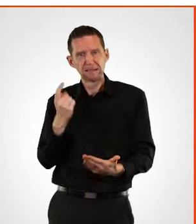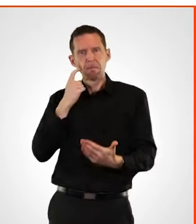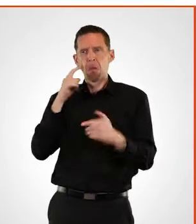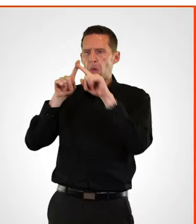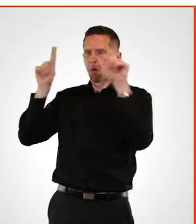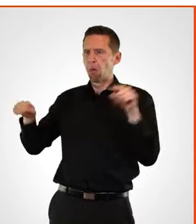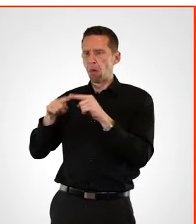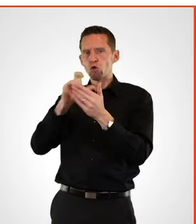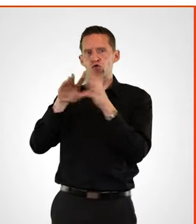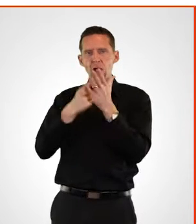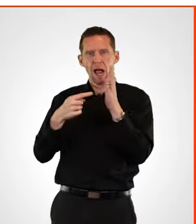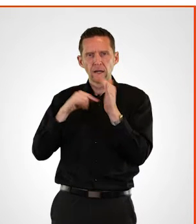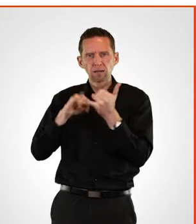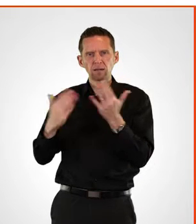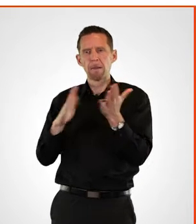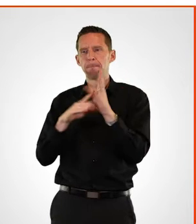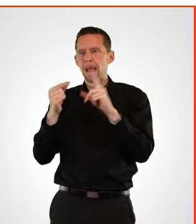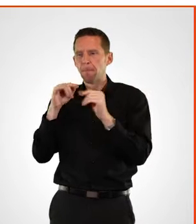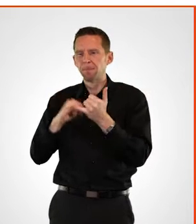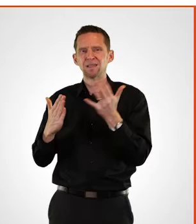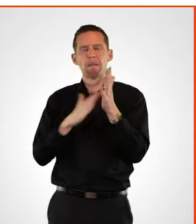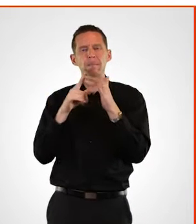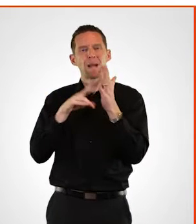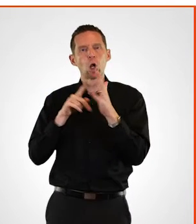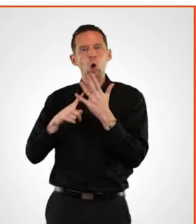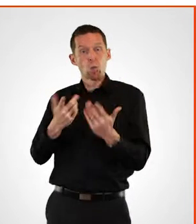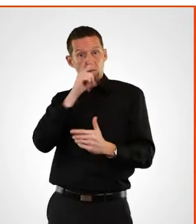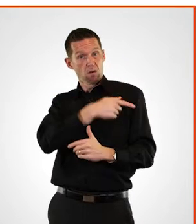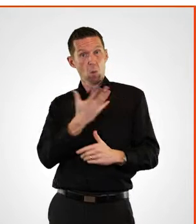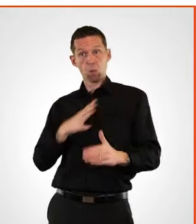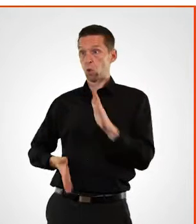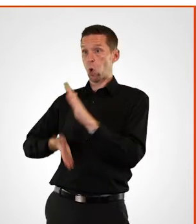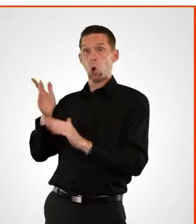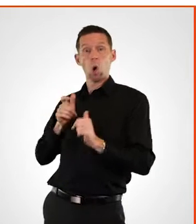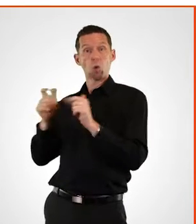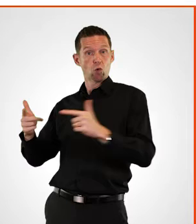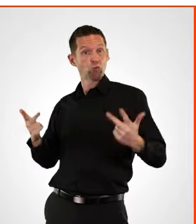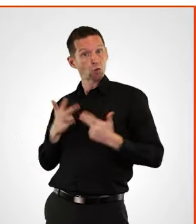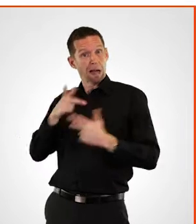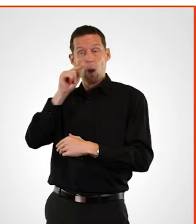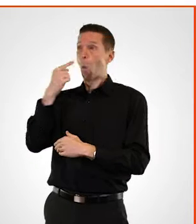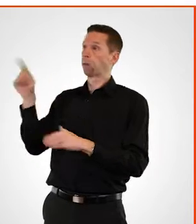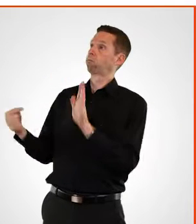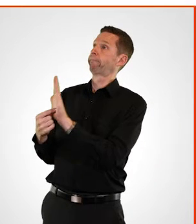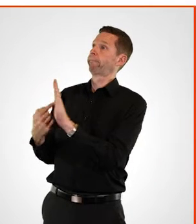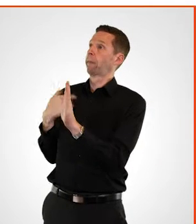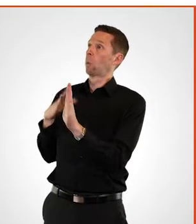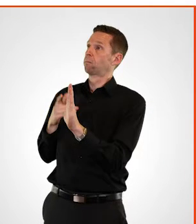simple charts, diagrams, maps and menus so that they can go to a restaurant and order for themselves.